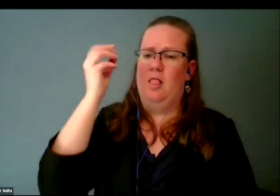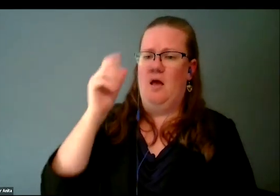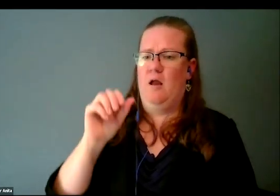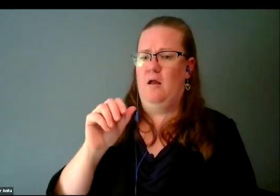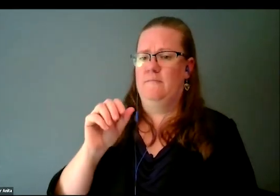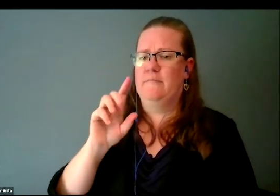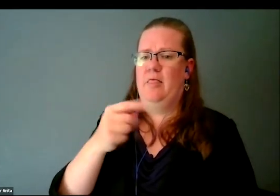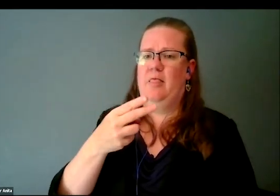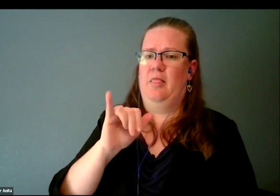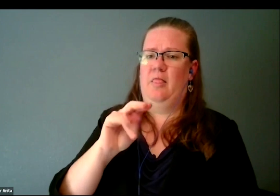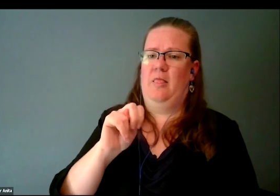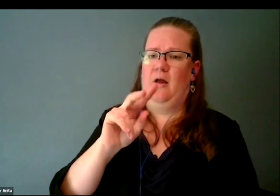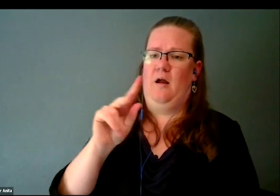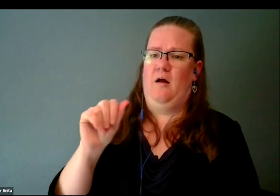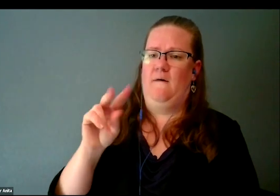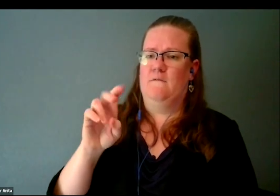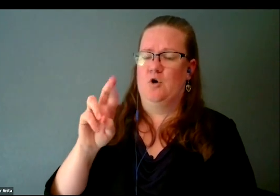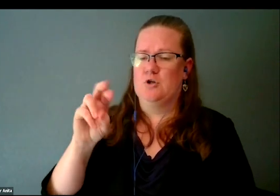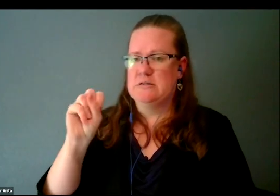search multiple repositories in one go.